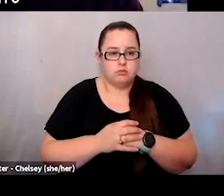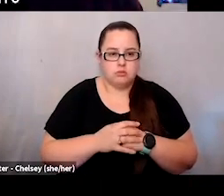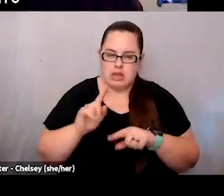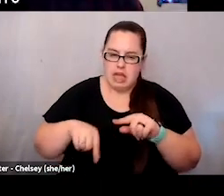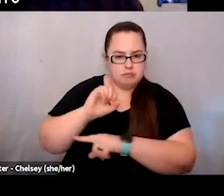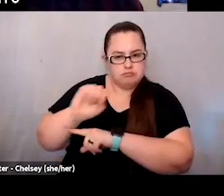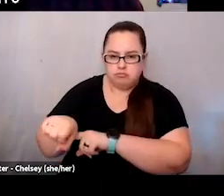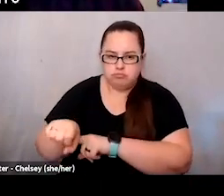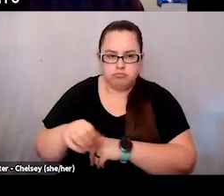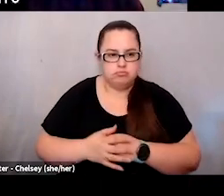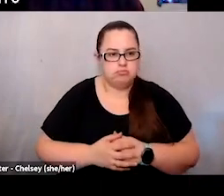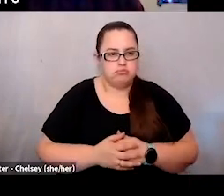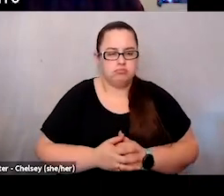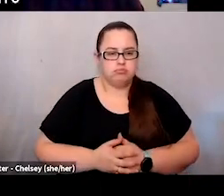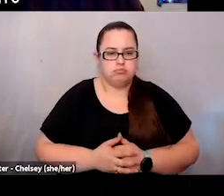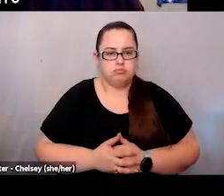Rogers. Geronimo. Unyielding. Strong.